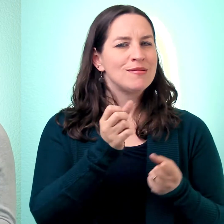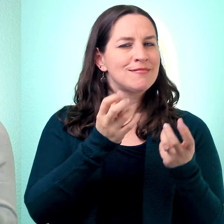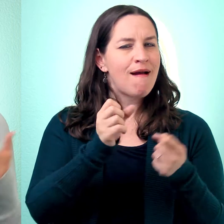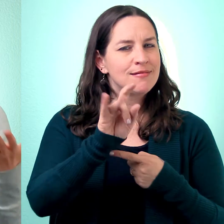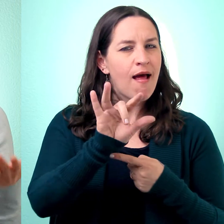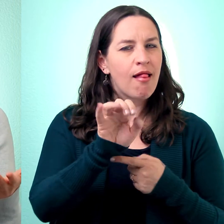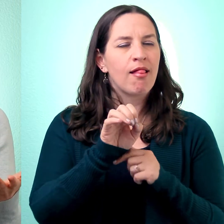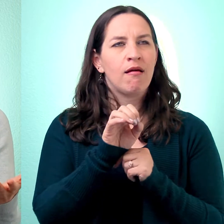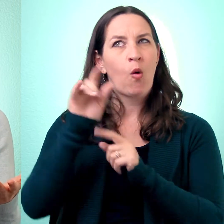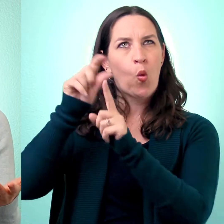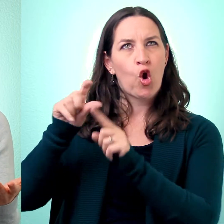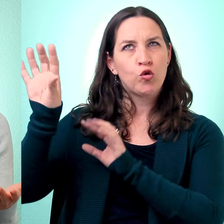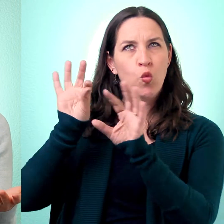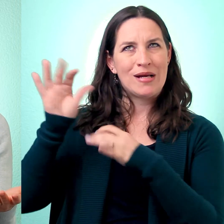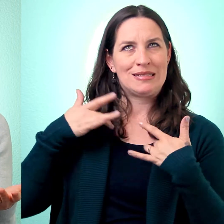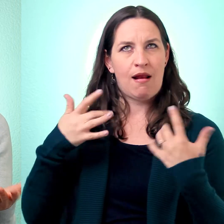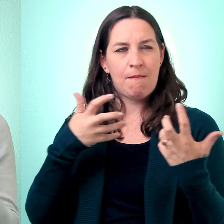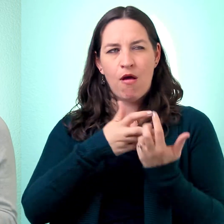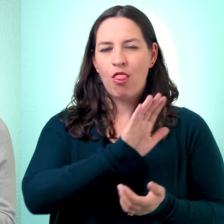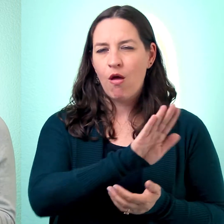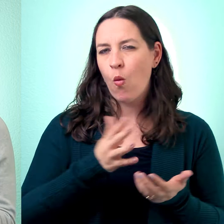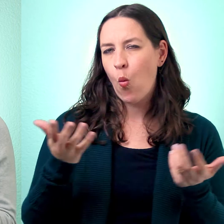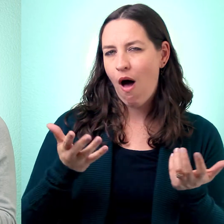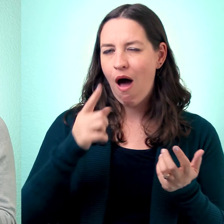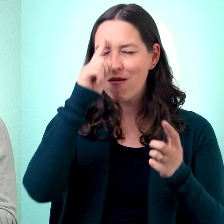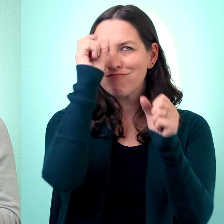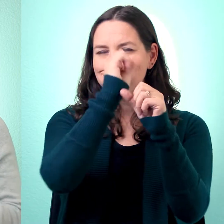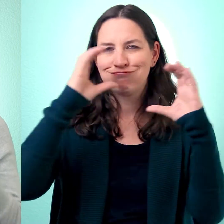think about the sign choices I would use with them and really just envision what